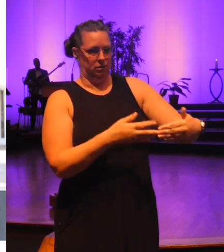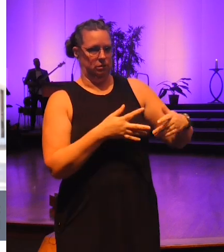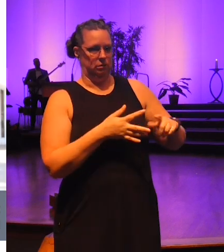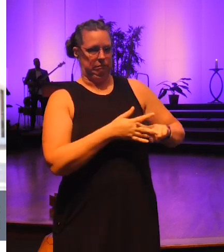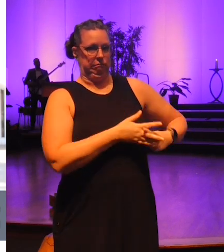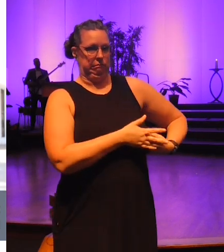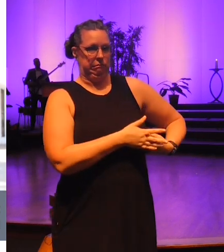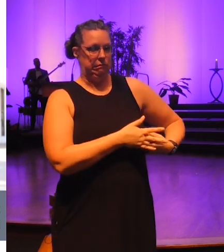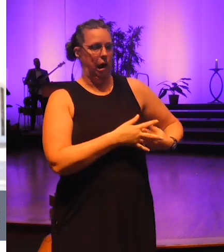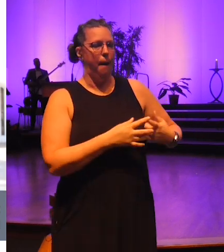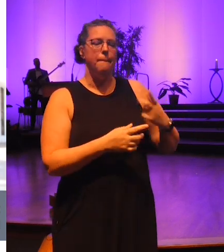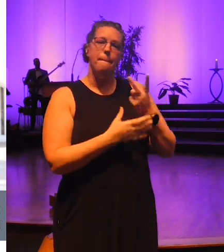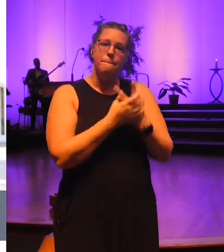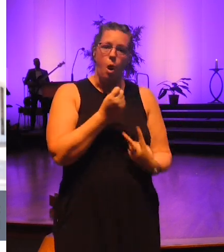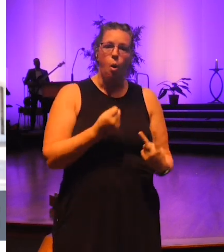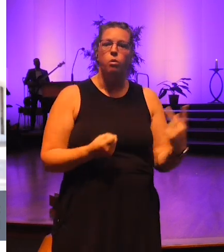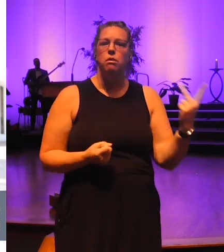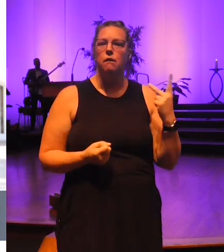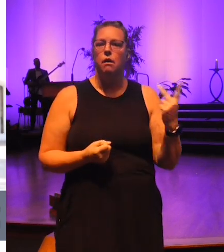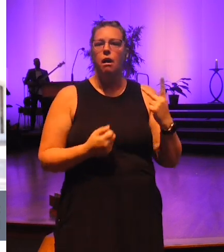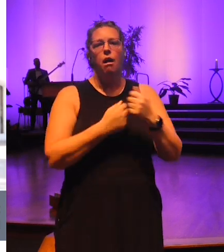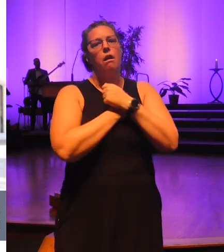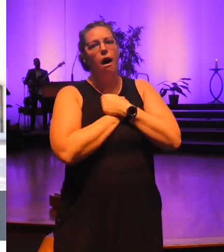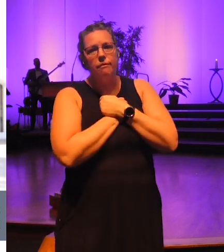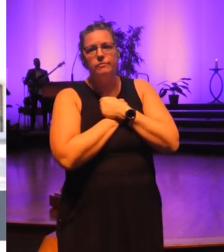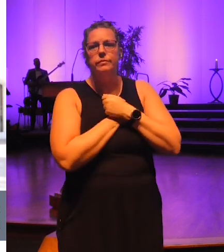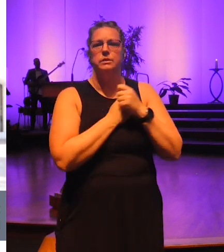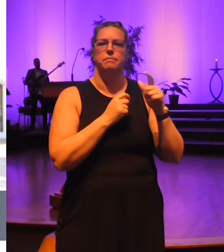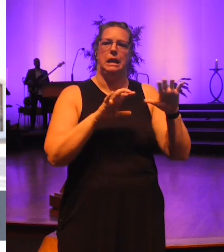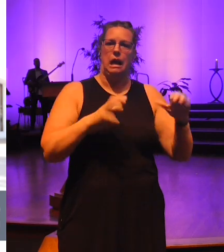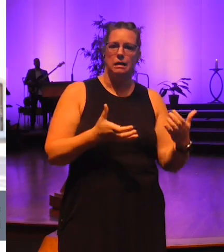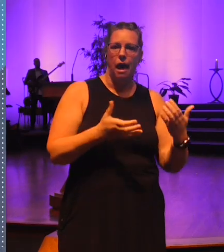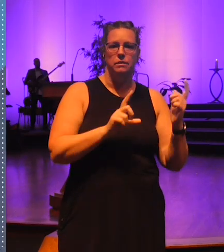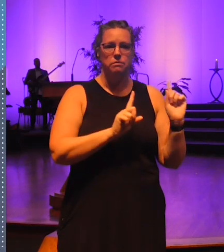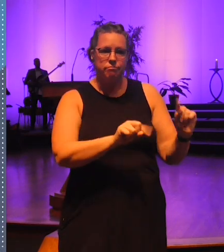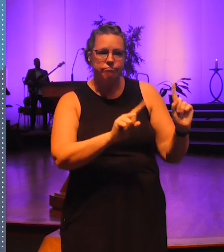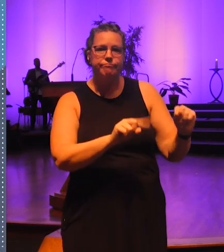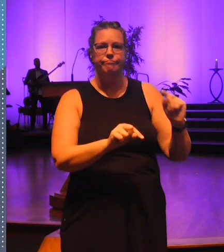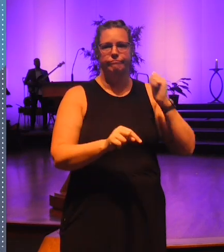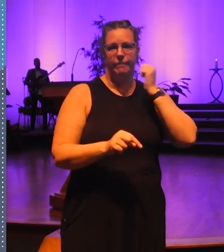both have loved being in class and look forward to it every time you know just the opportunity